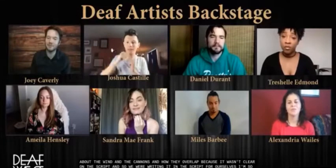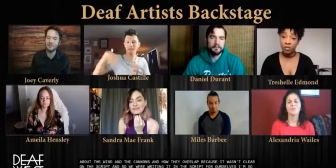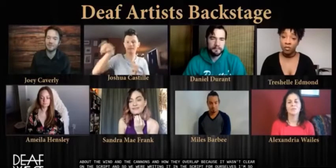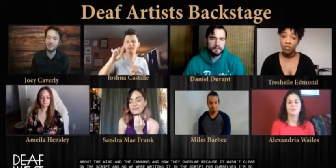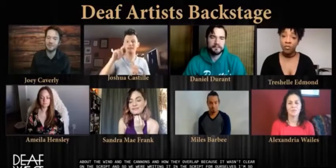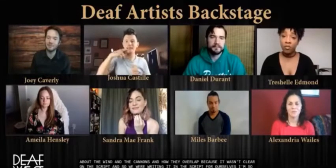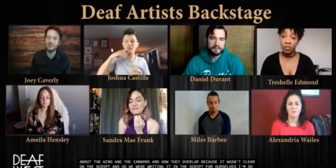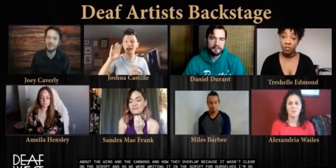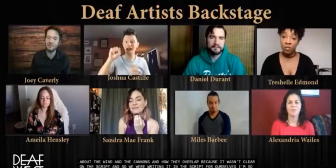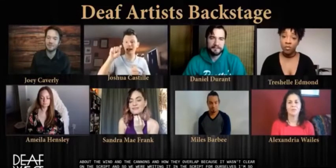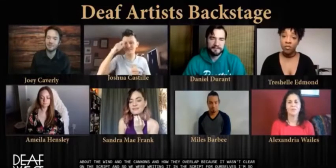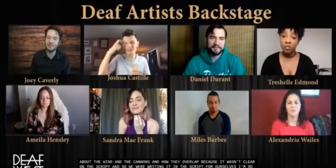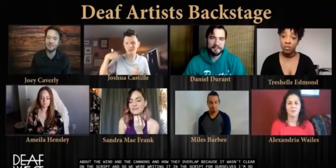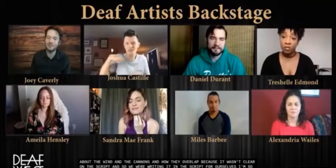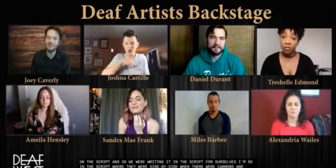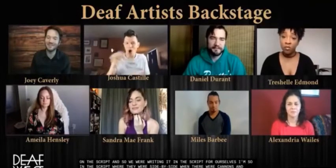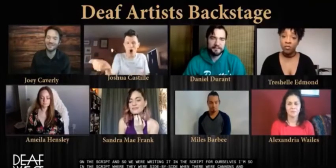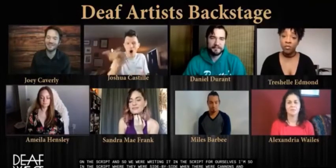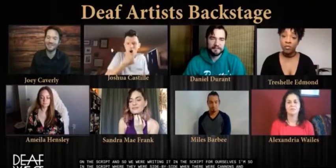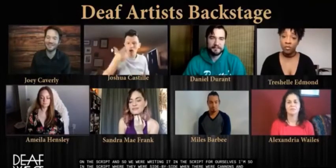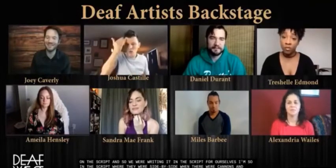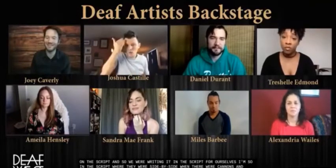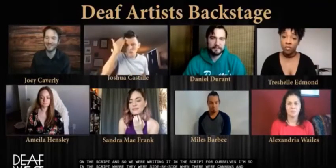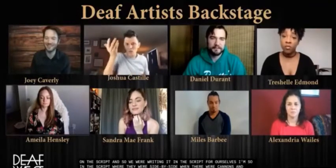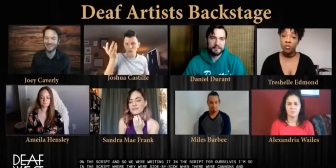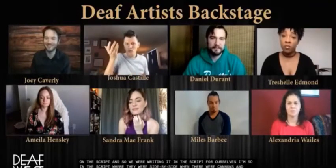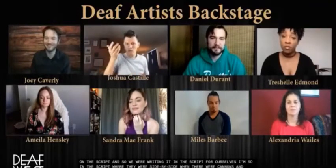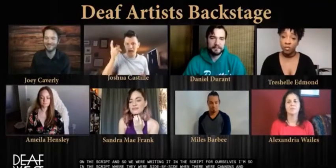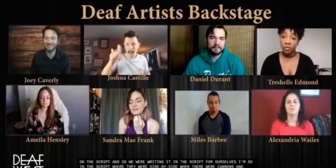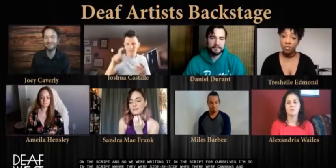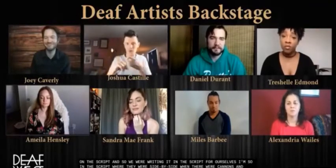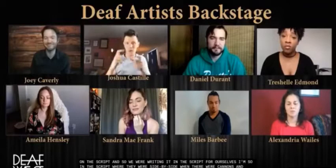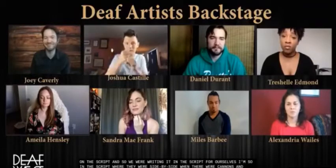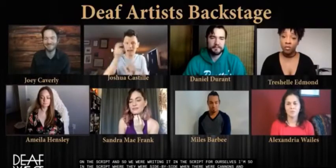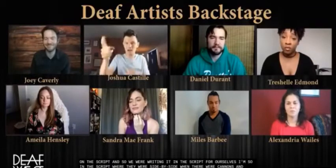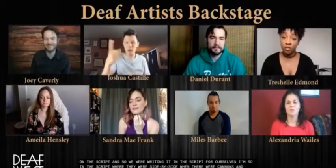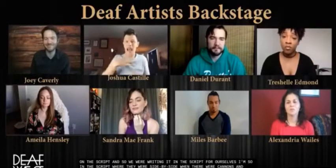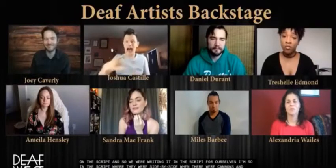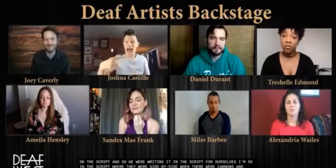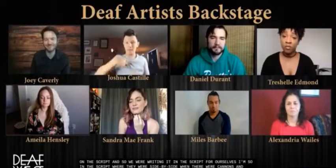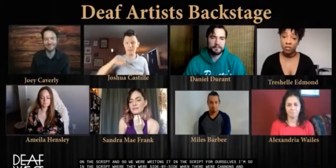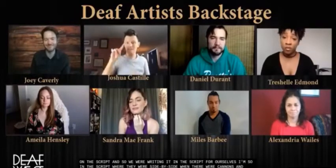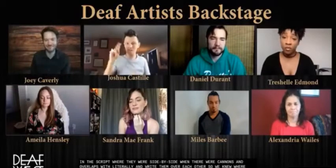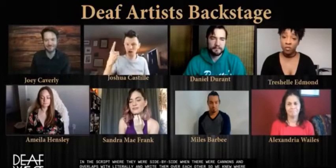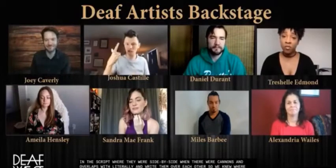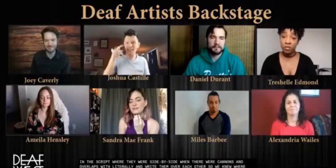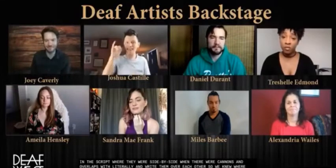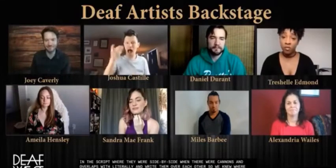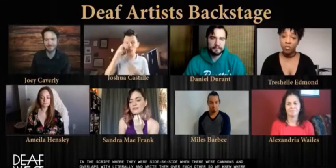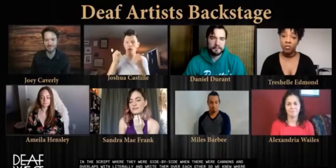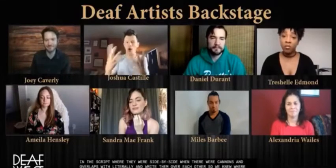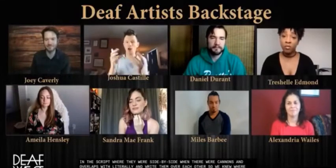We have so many times that we would work with the hearing cast outside of rehearsal because we all knew that we had to make this work.